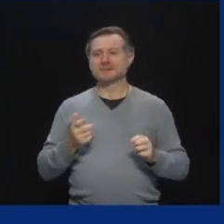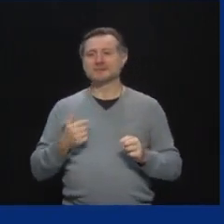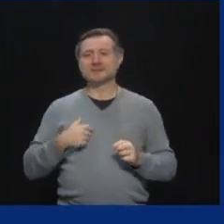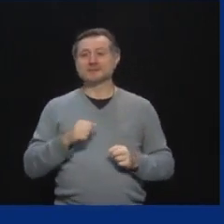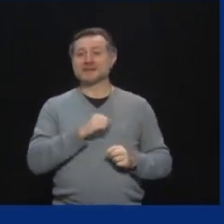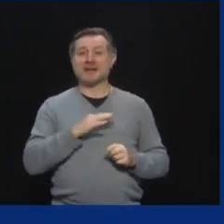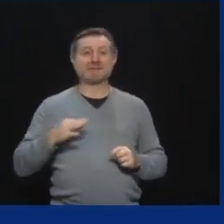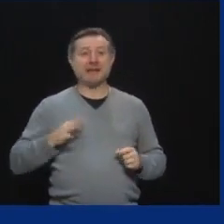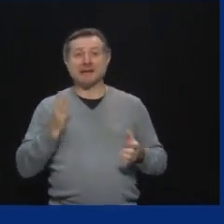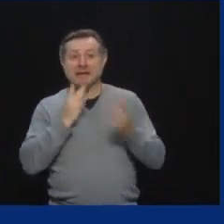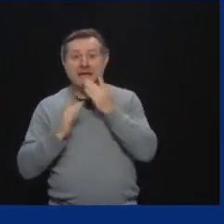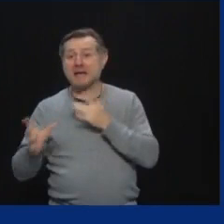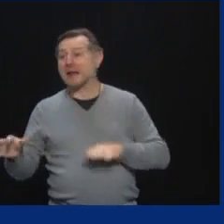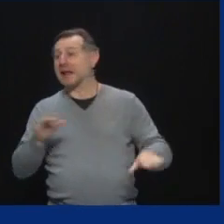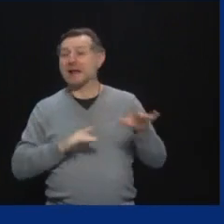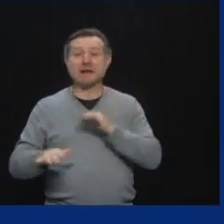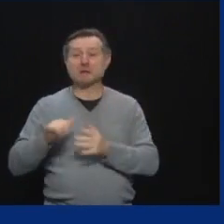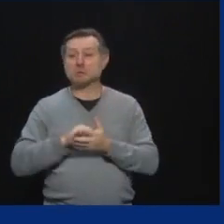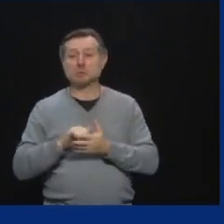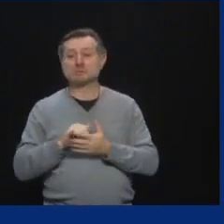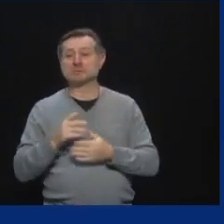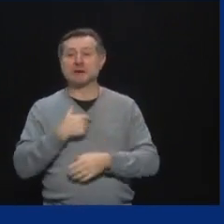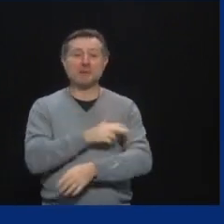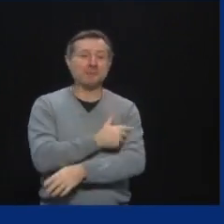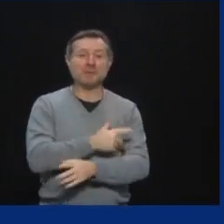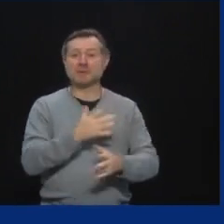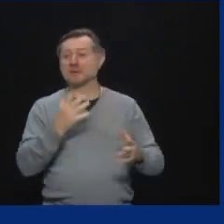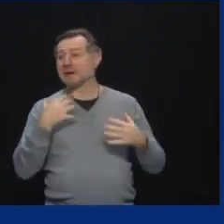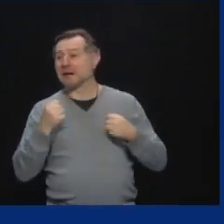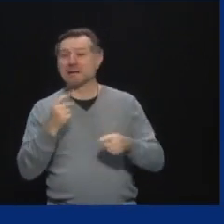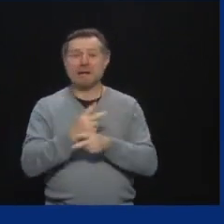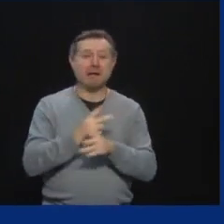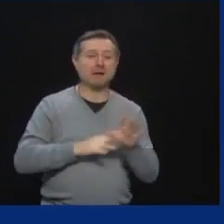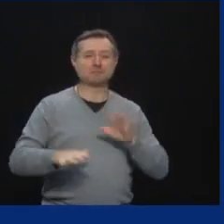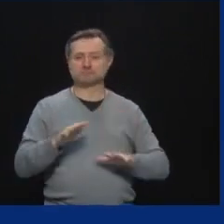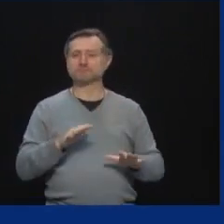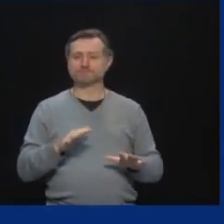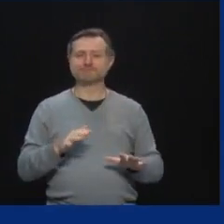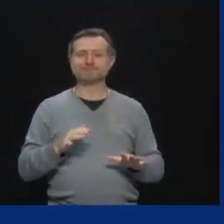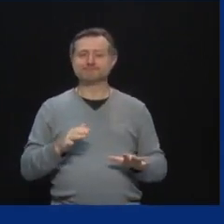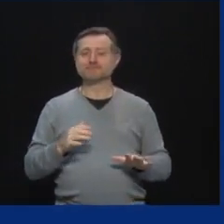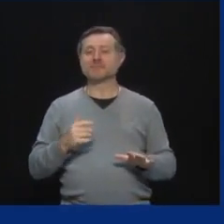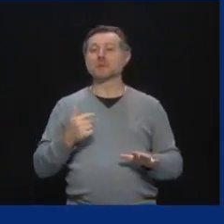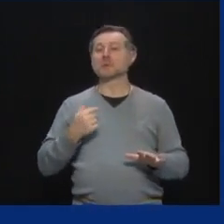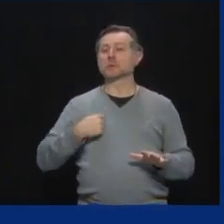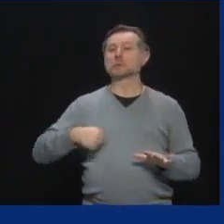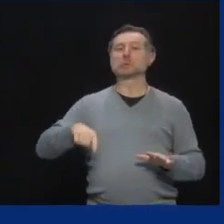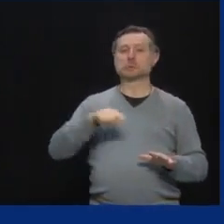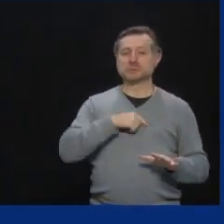know that we are preparing to uh a mess an army of people if necessary. And